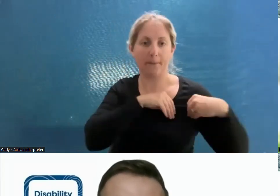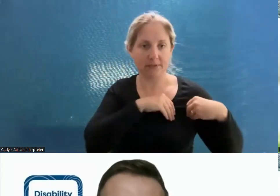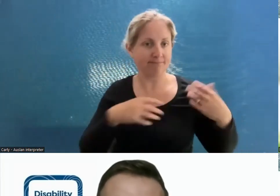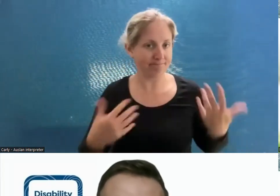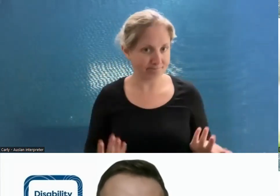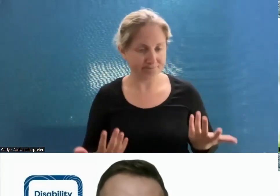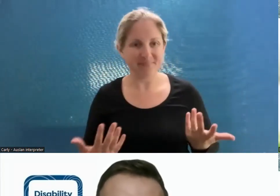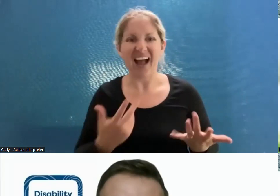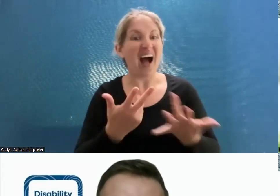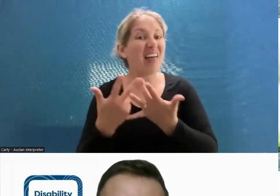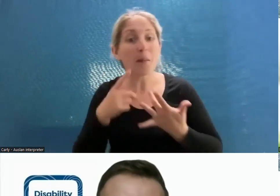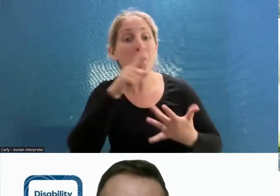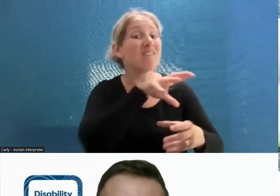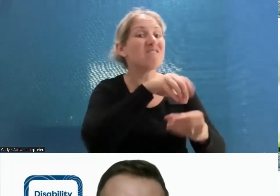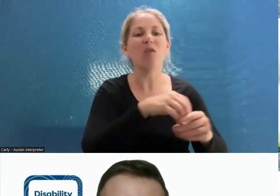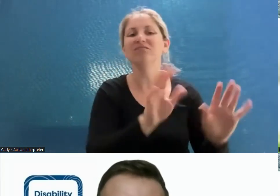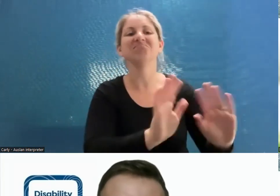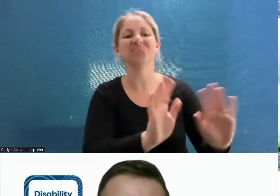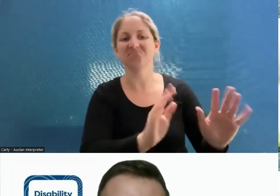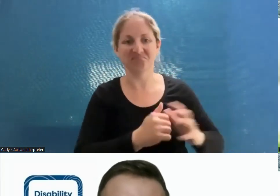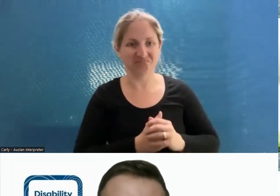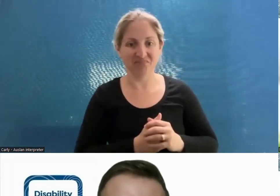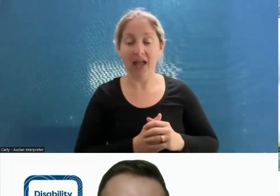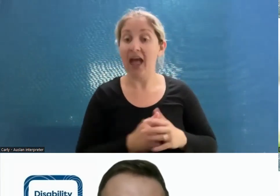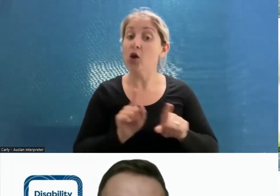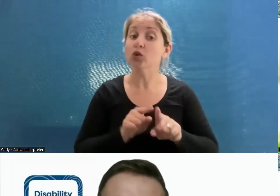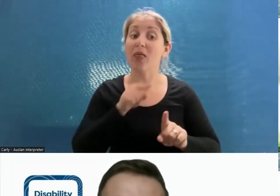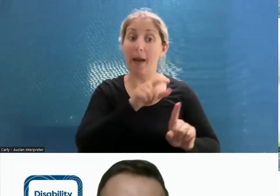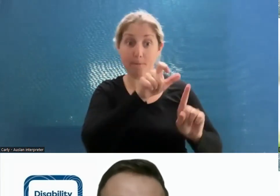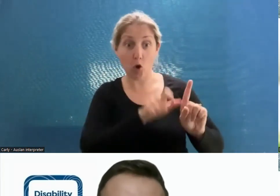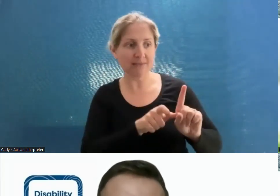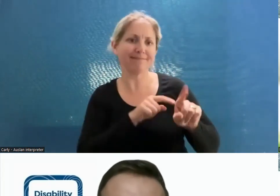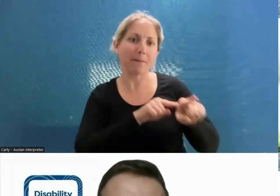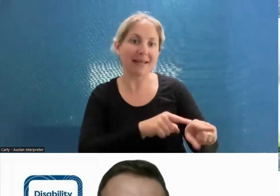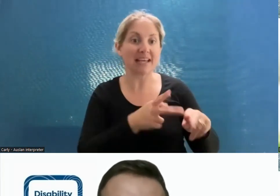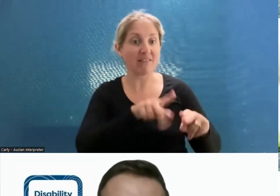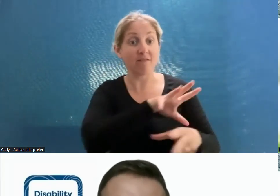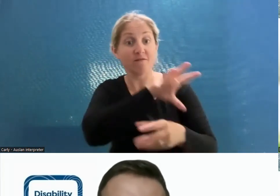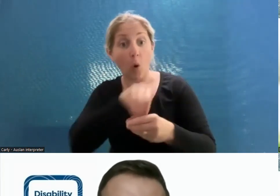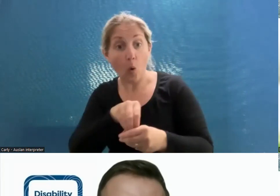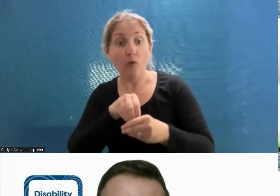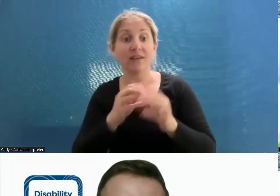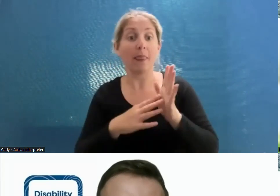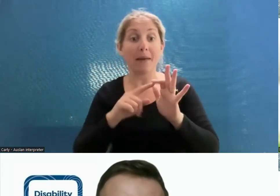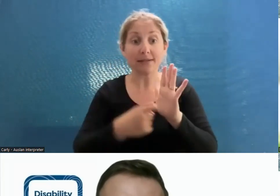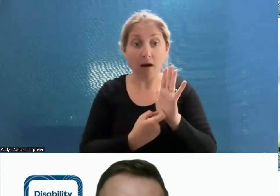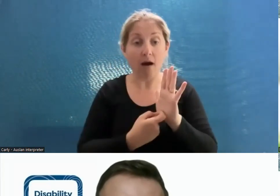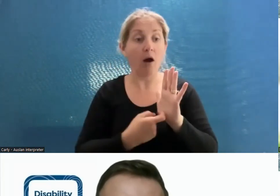Of course, that decision would be based on their experience with the matter, and the legal advice they are getting about the recommendation.